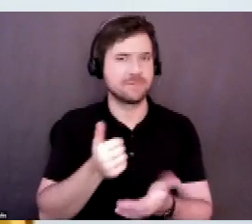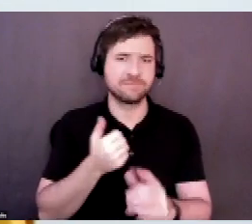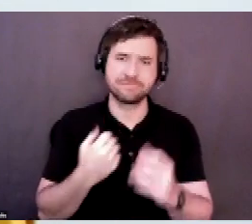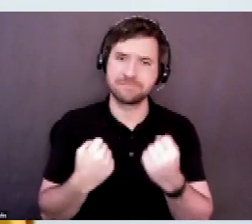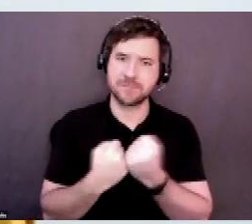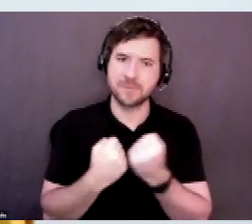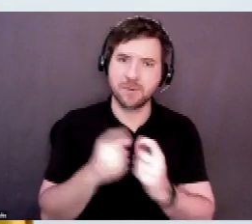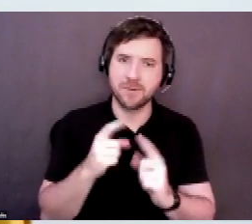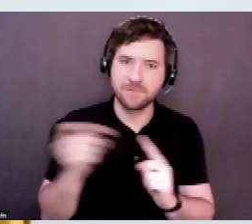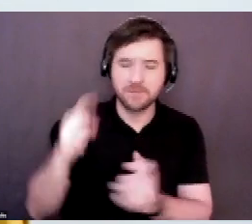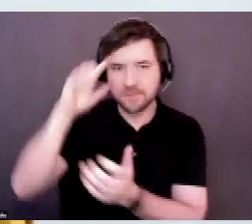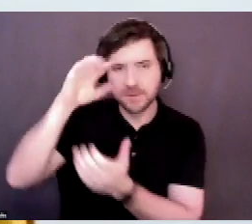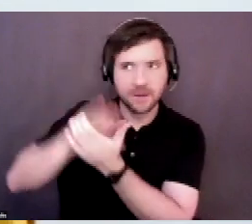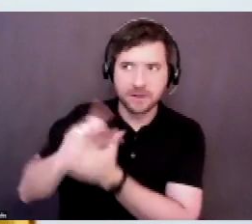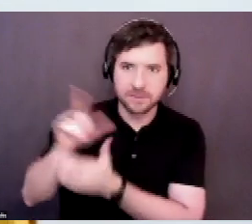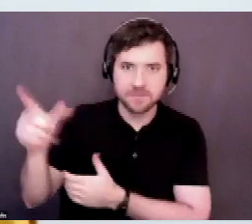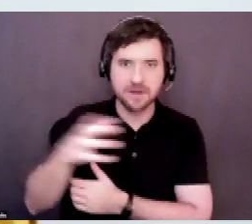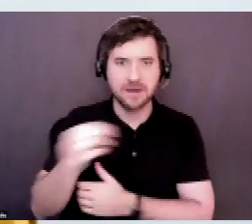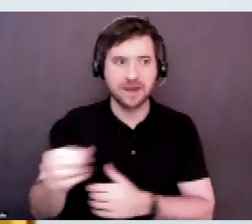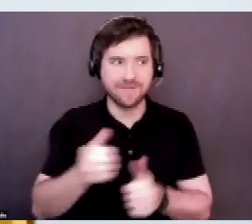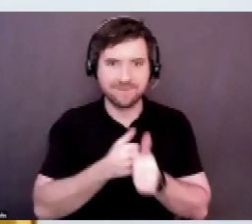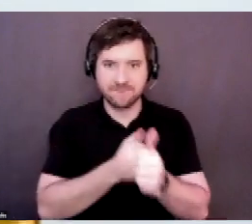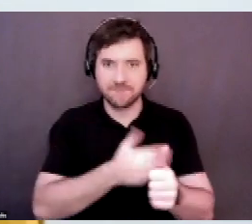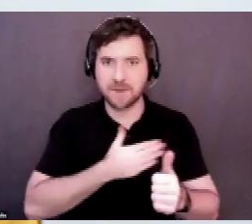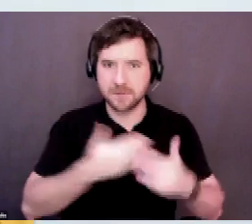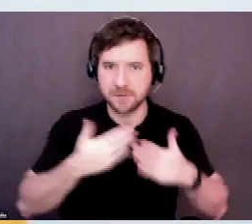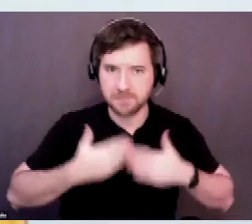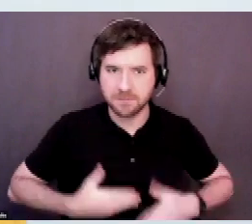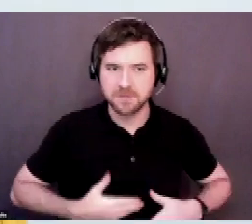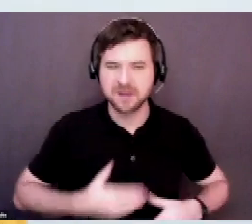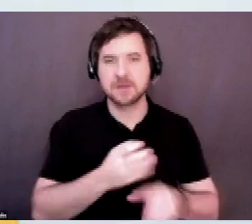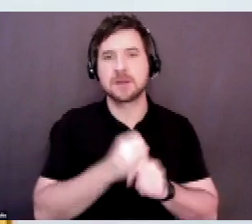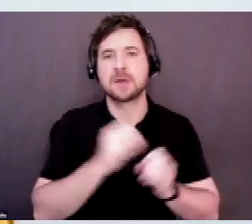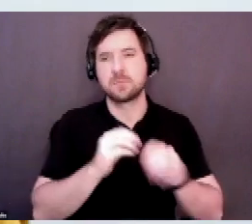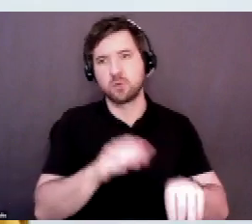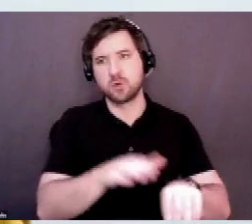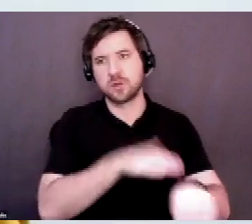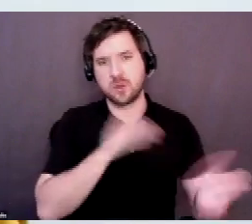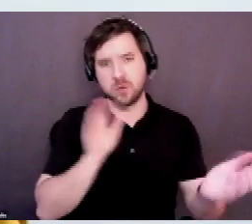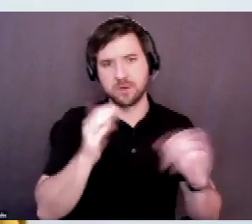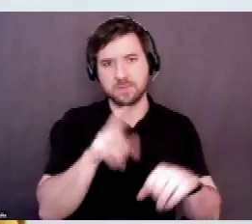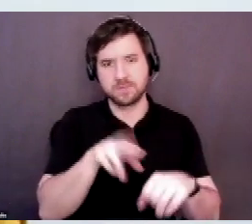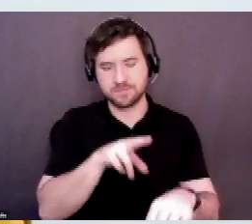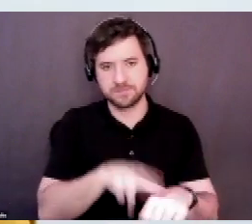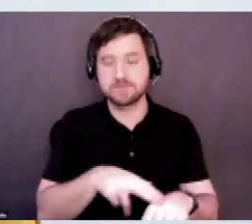to my body and taking it slower than I usually would. But I will say I delivered at 39 weeks